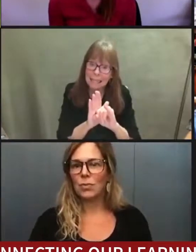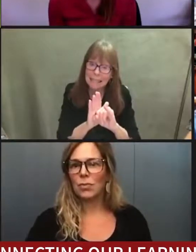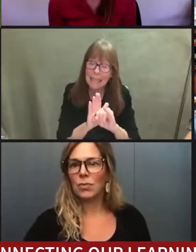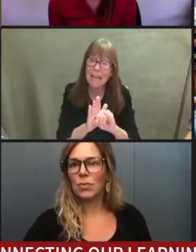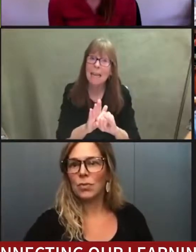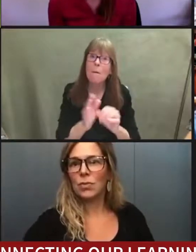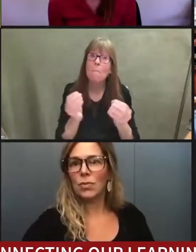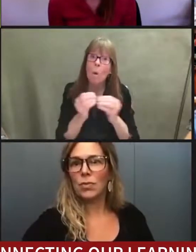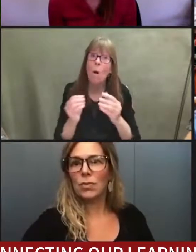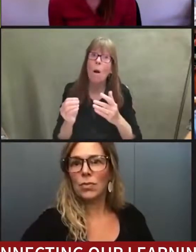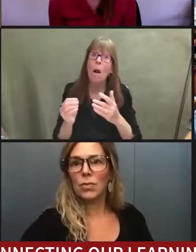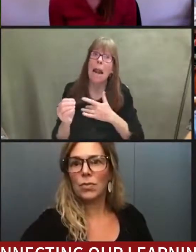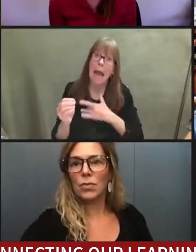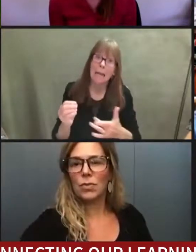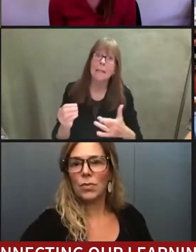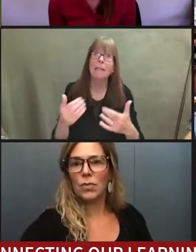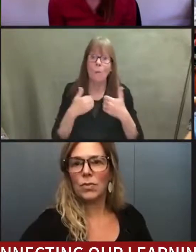and they're more likely to be poor.